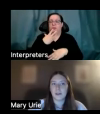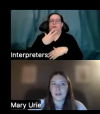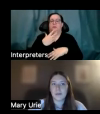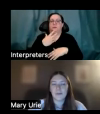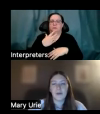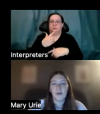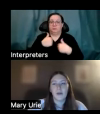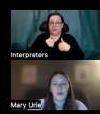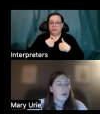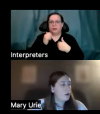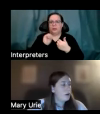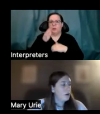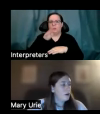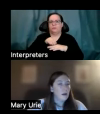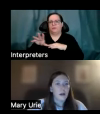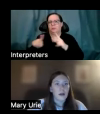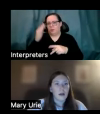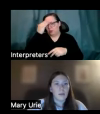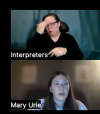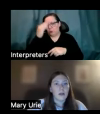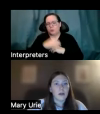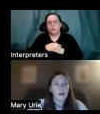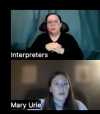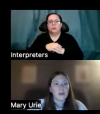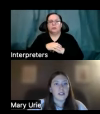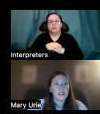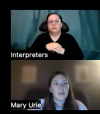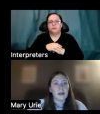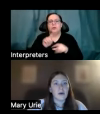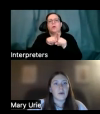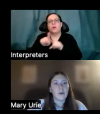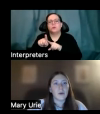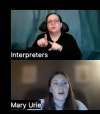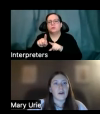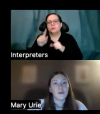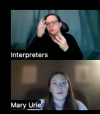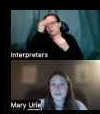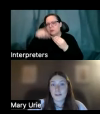you know? Also thinking about what are the rules for the